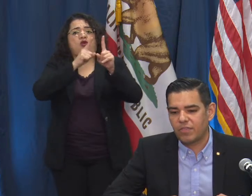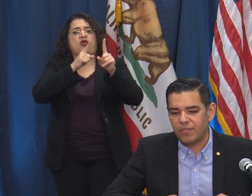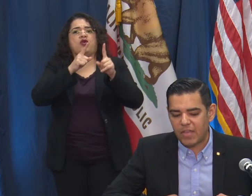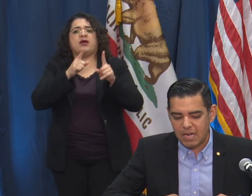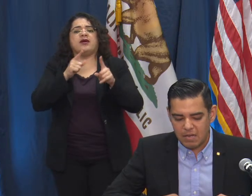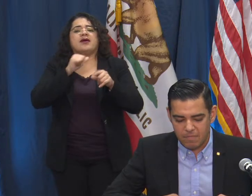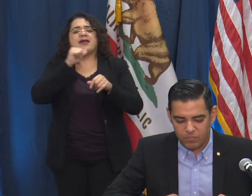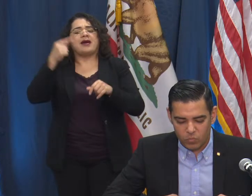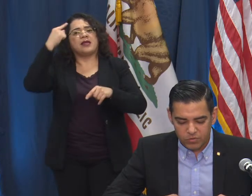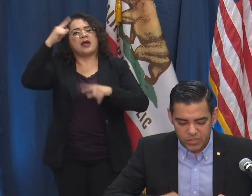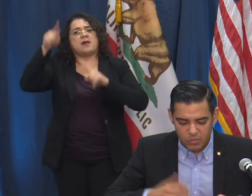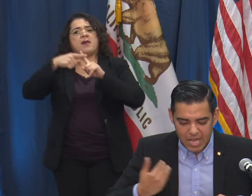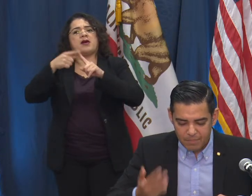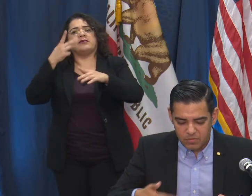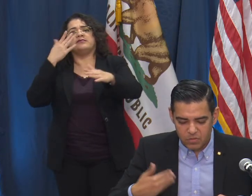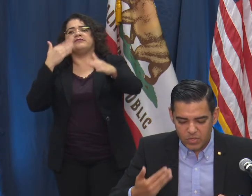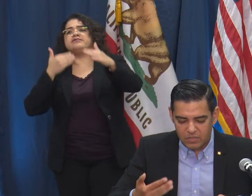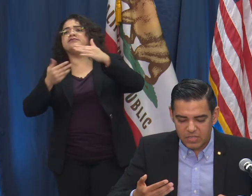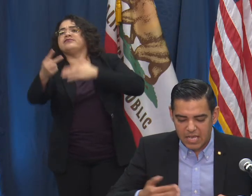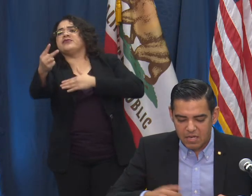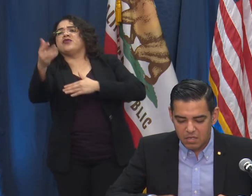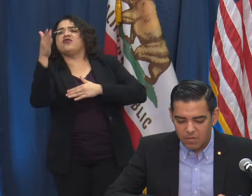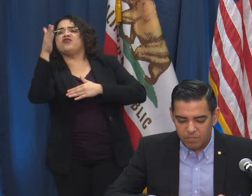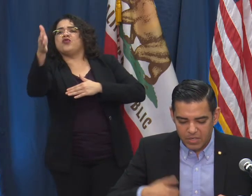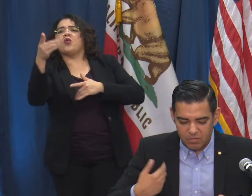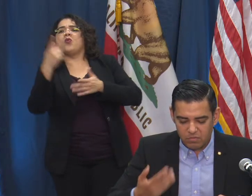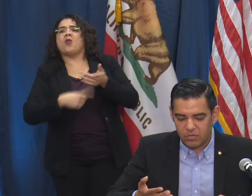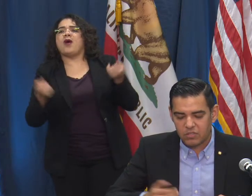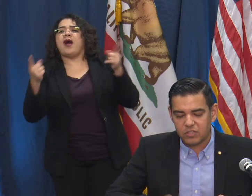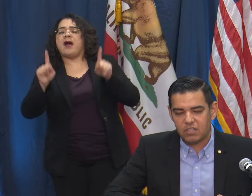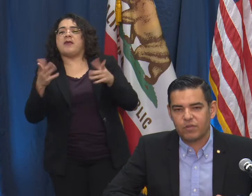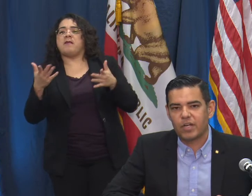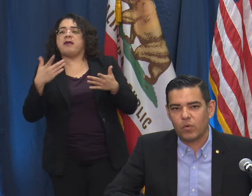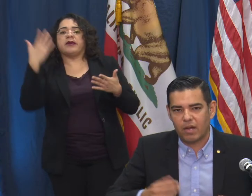think that we'll see what happens in the weeks ahead but the city is very aware